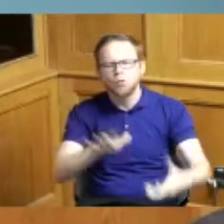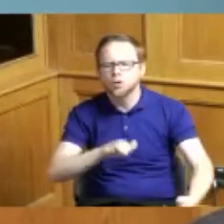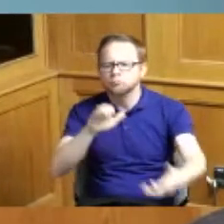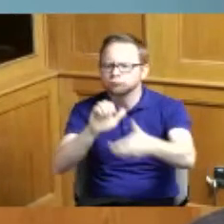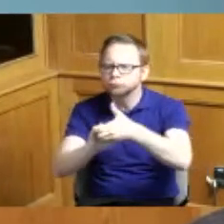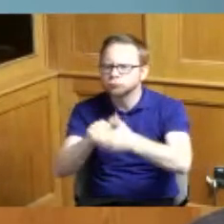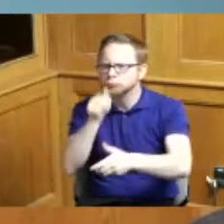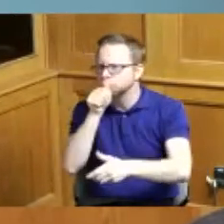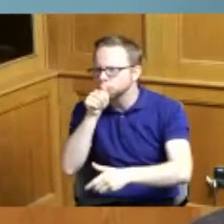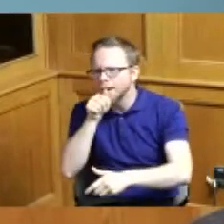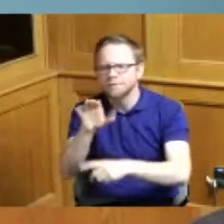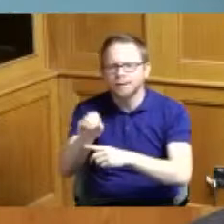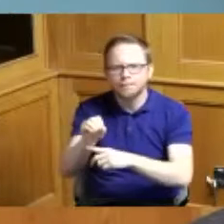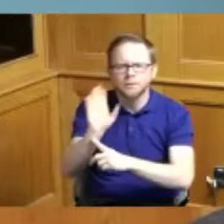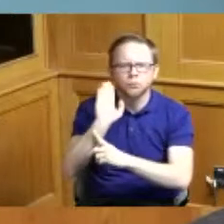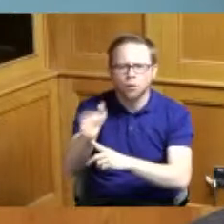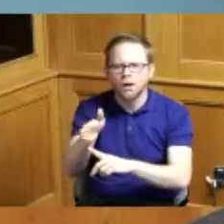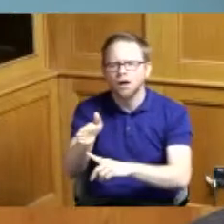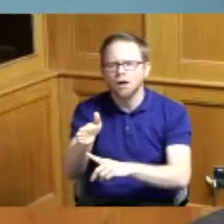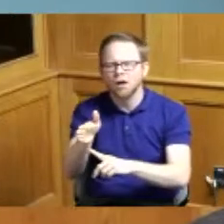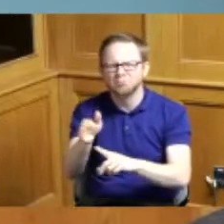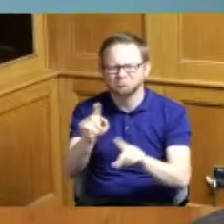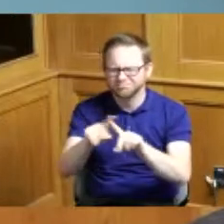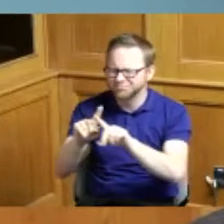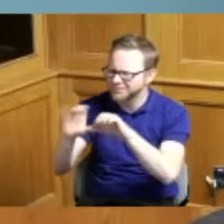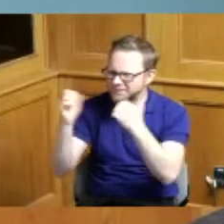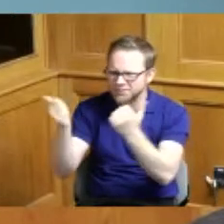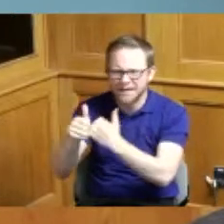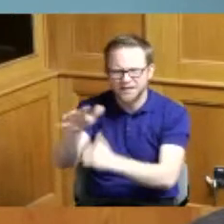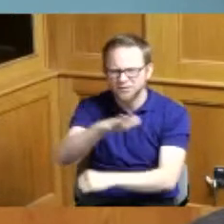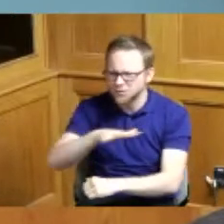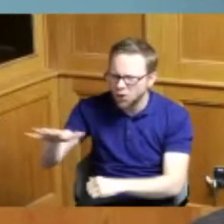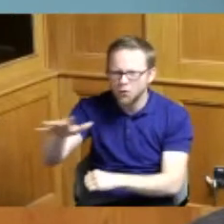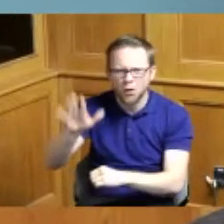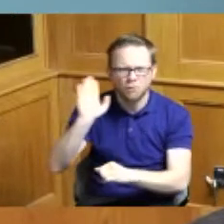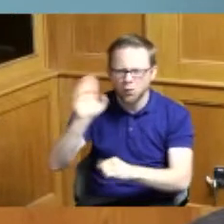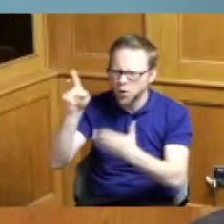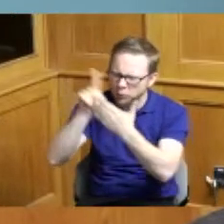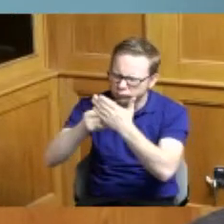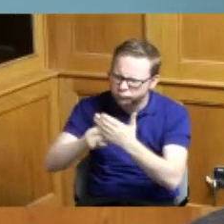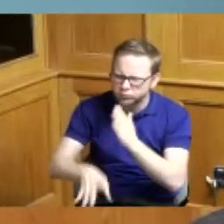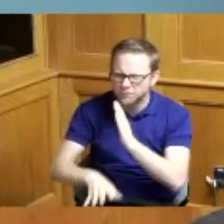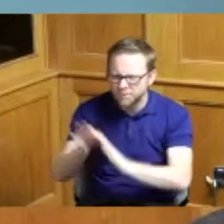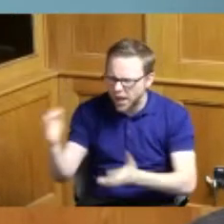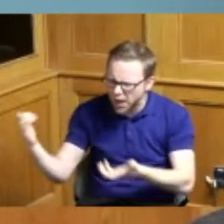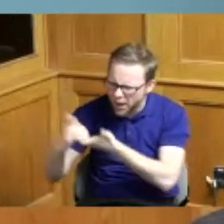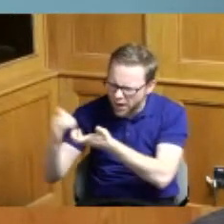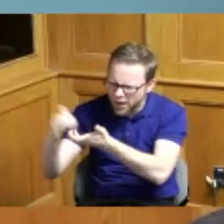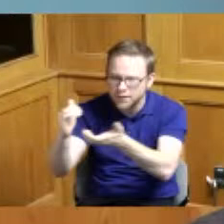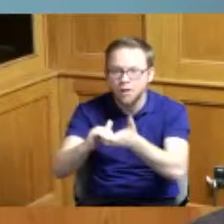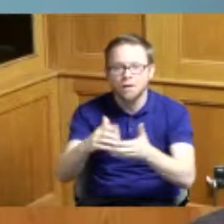with uh every uh agency that you can think of as you were saying the Bengals of course will